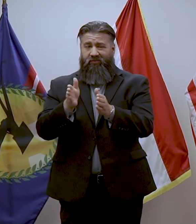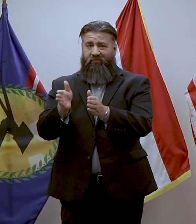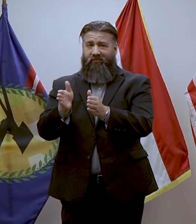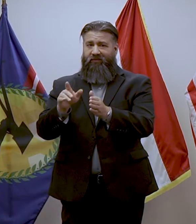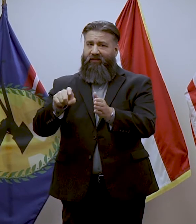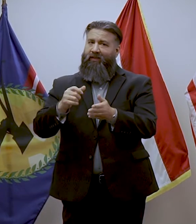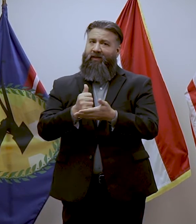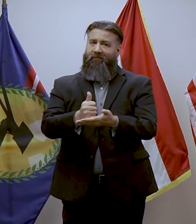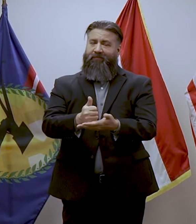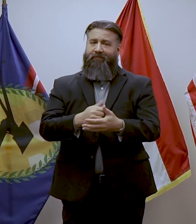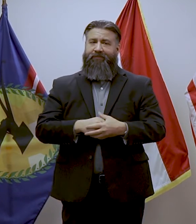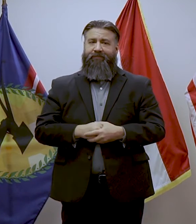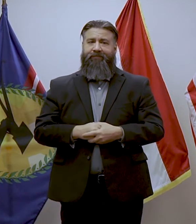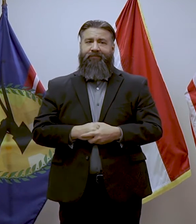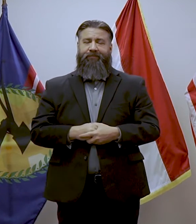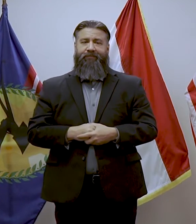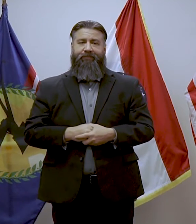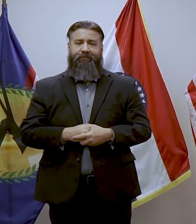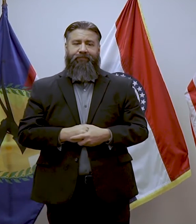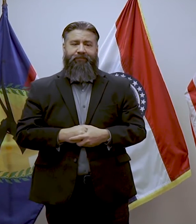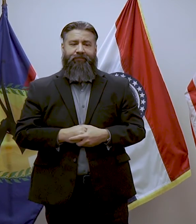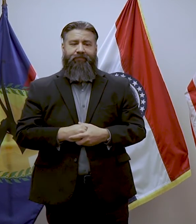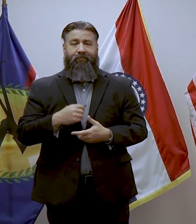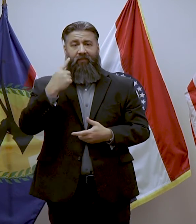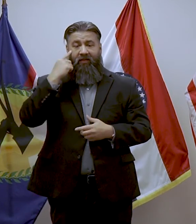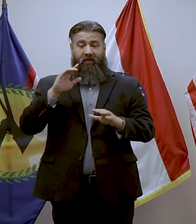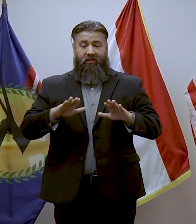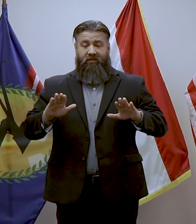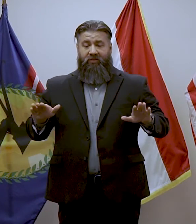need help. I think child care services is important